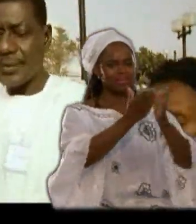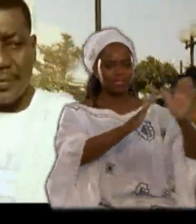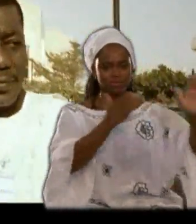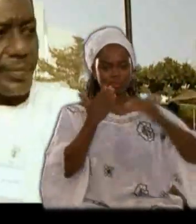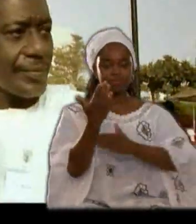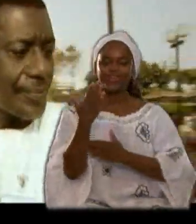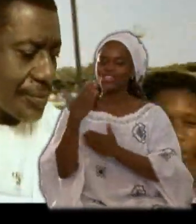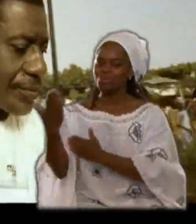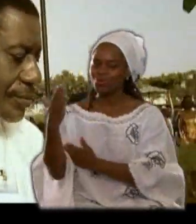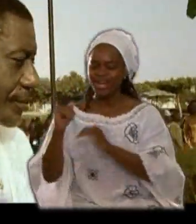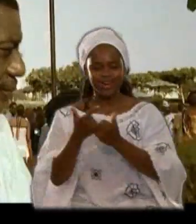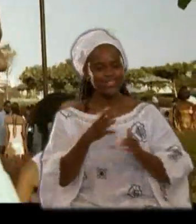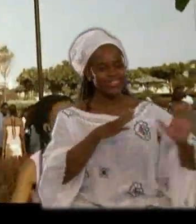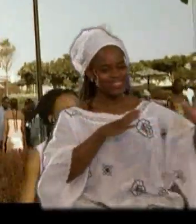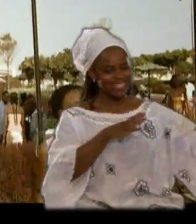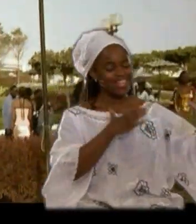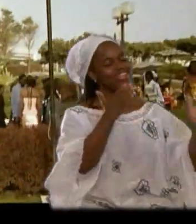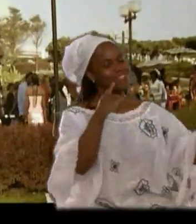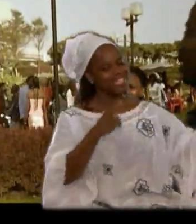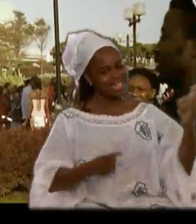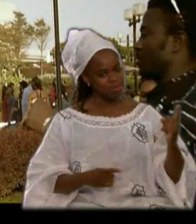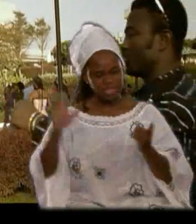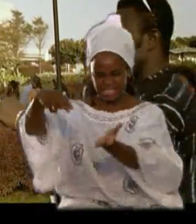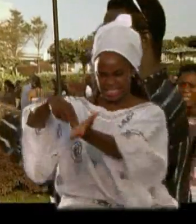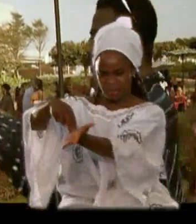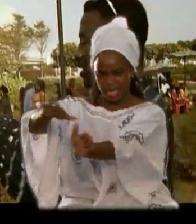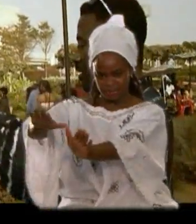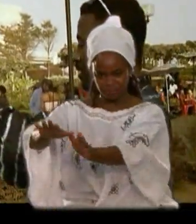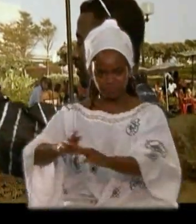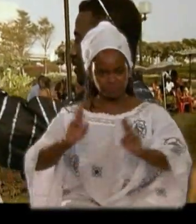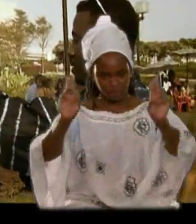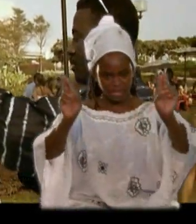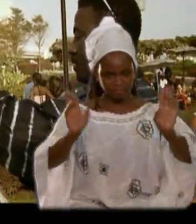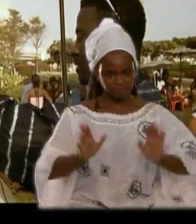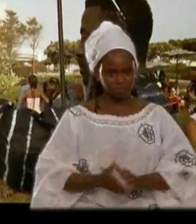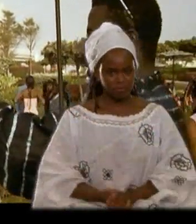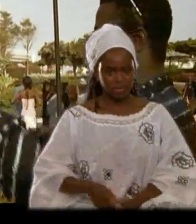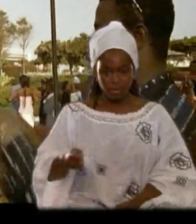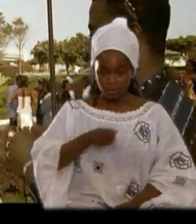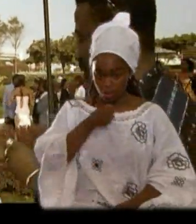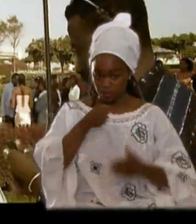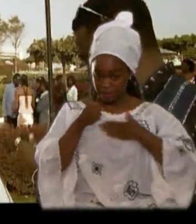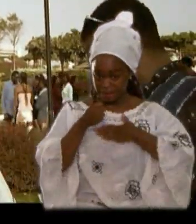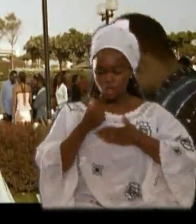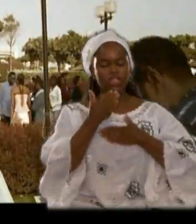Stand by. Microphone please. Morning, Sir. Camera ready? All set!